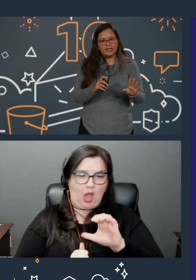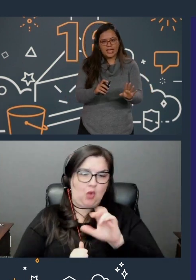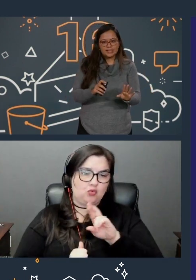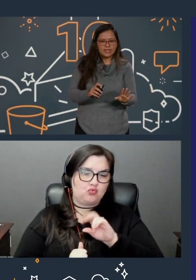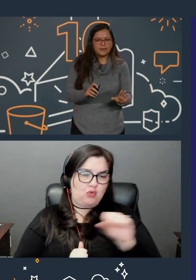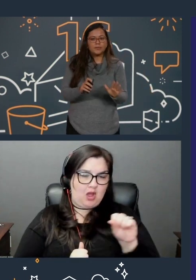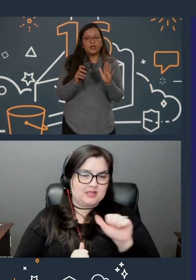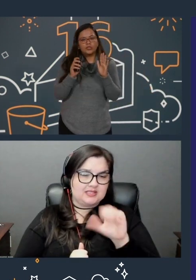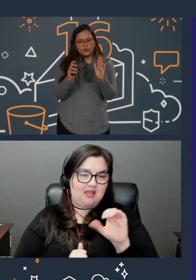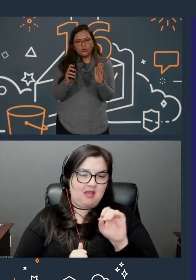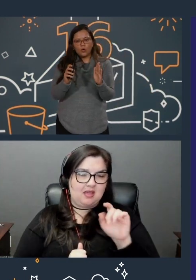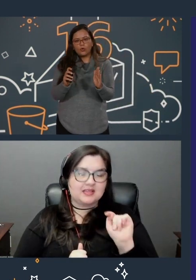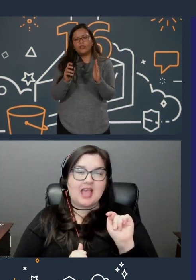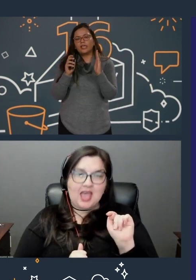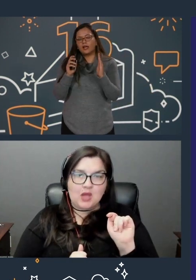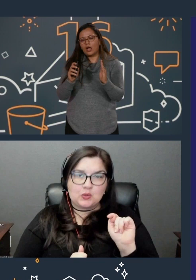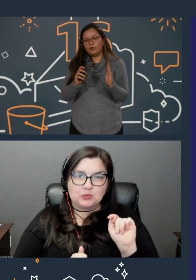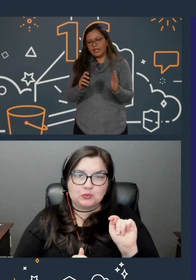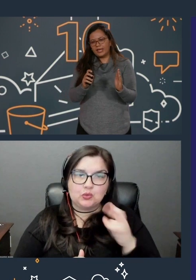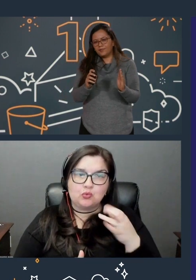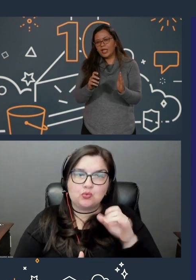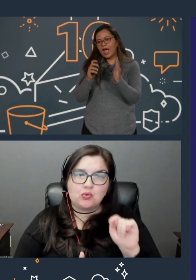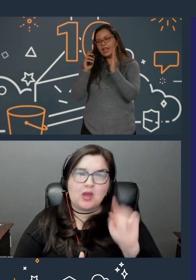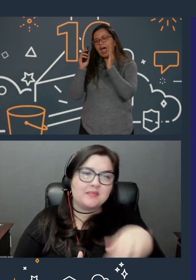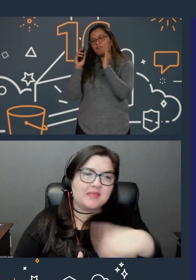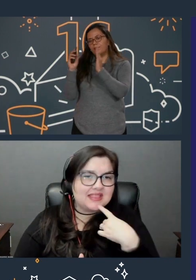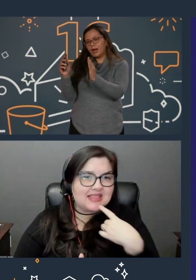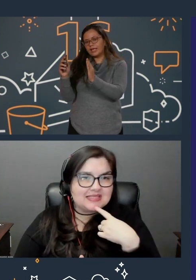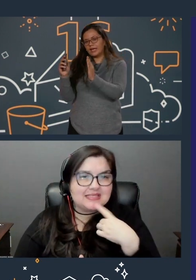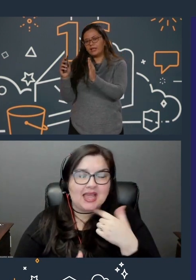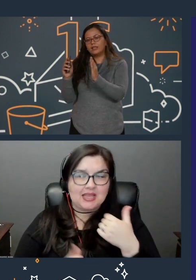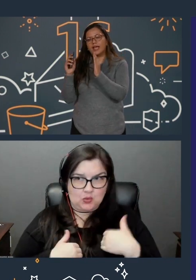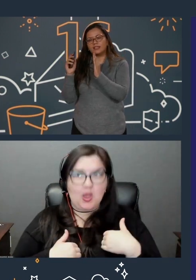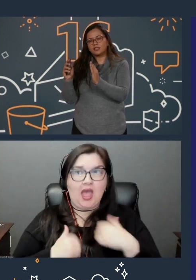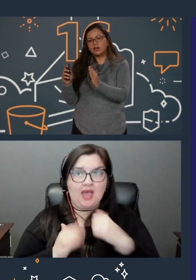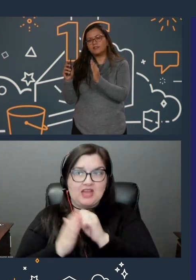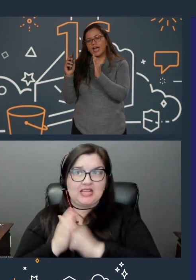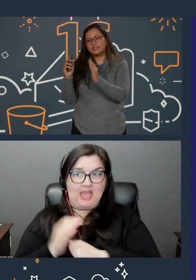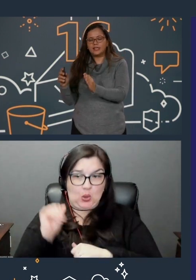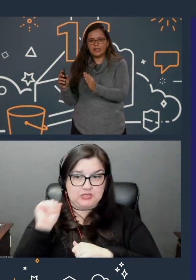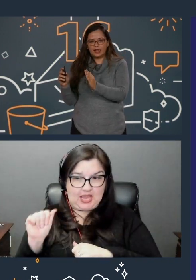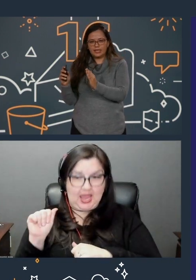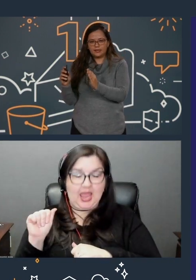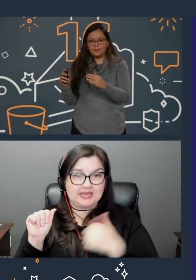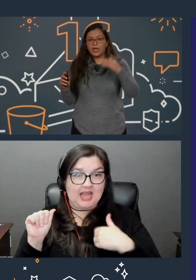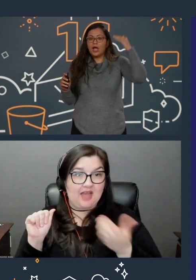Let's say you own the account A and have a bucket that serves as a data lake.